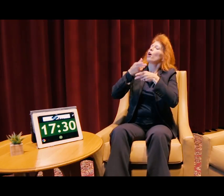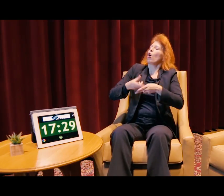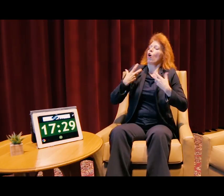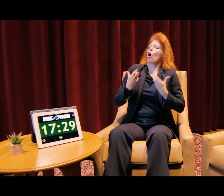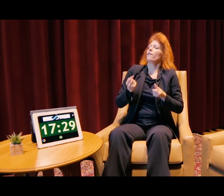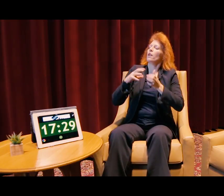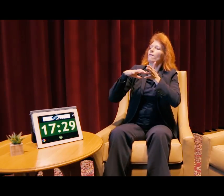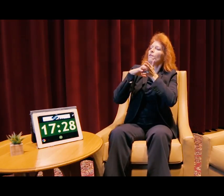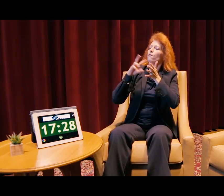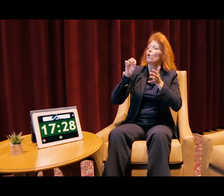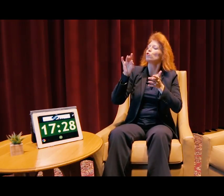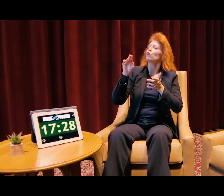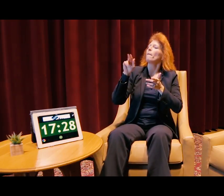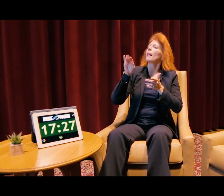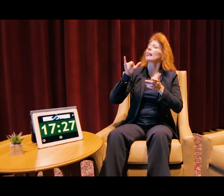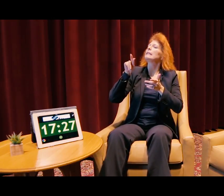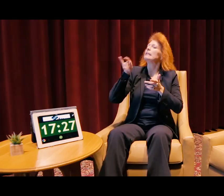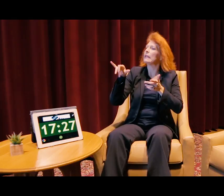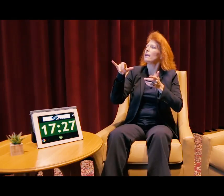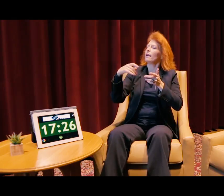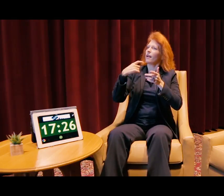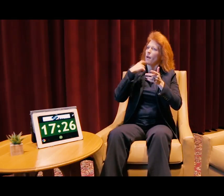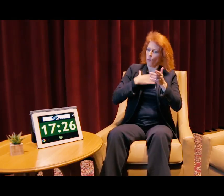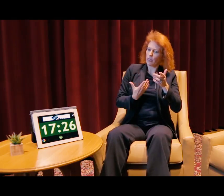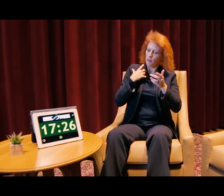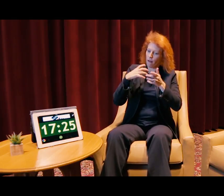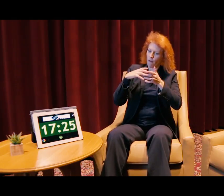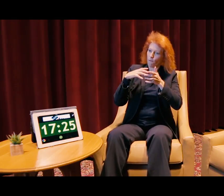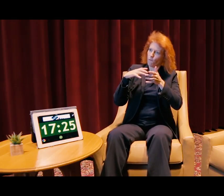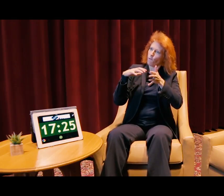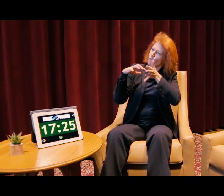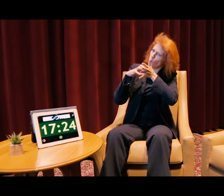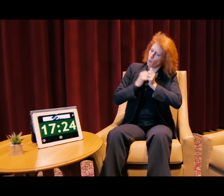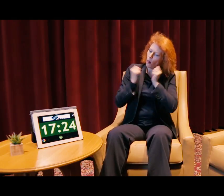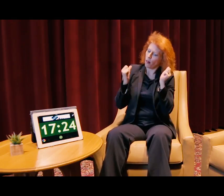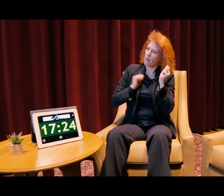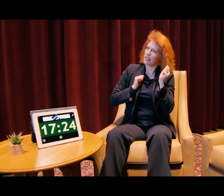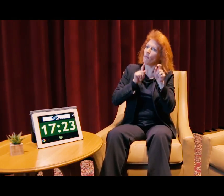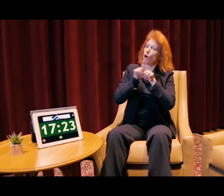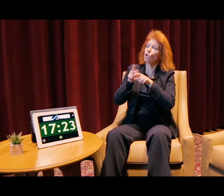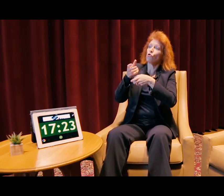So I think the biggest challenge was being willing to be vulnerable, and then also trusting my confidence